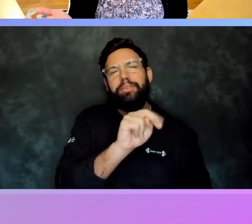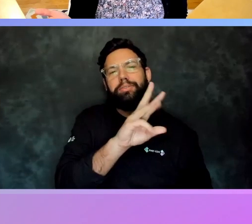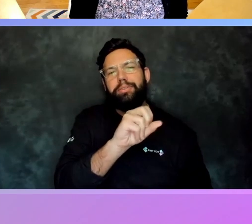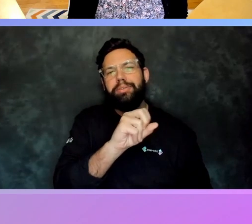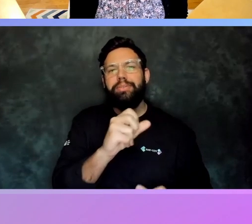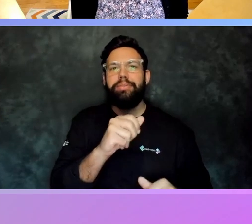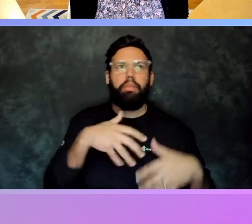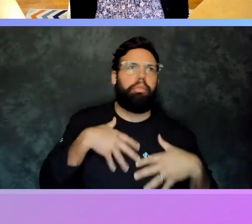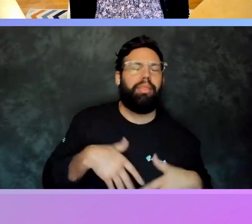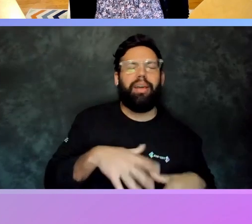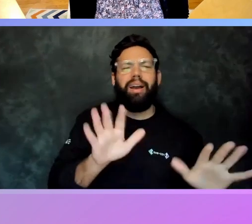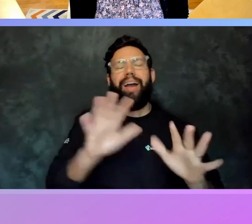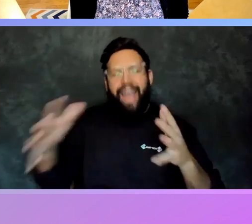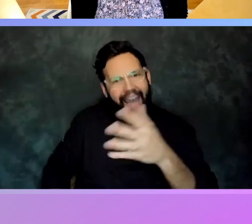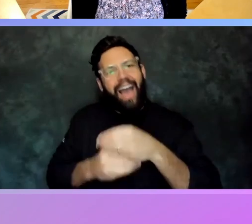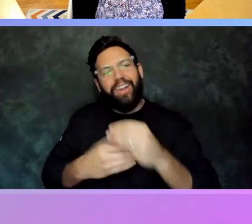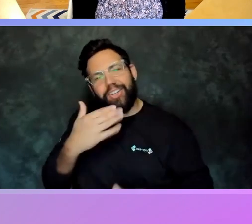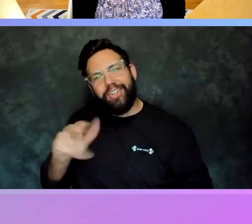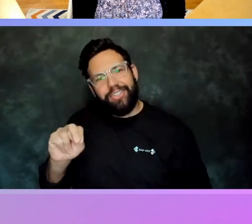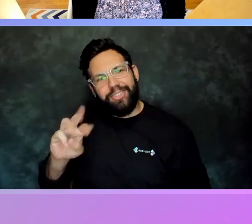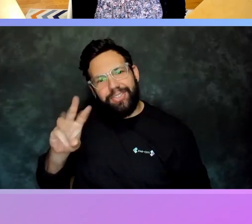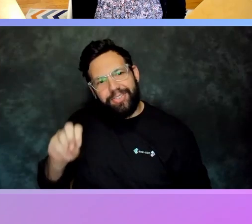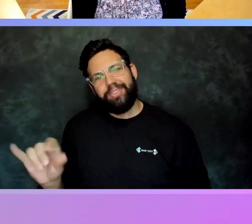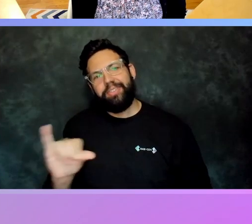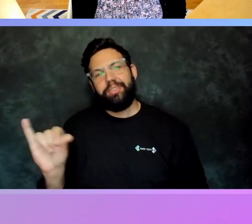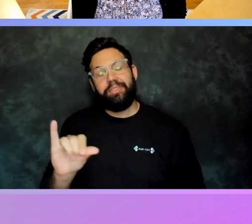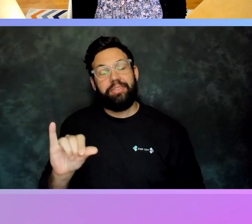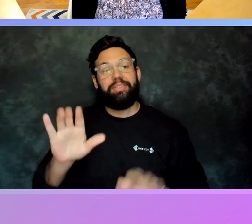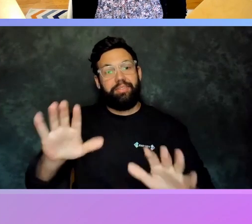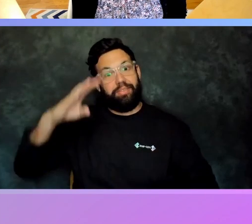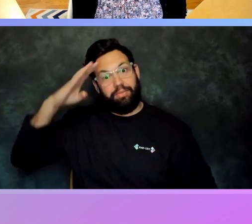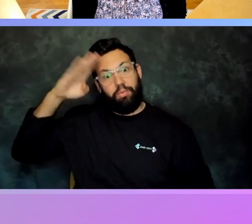few events in the past, I way to find the best kick off a presentation is to give your audience some